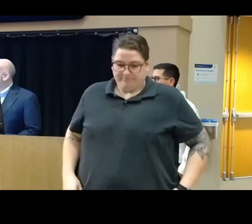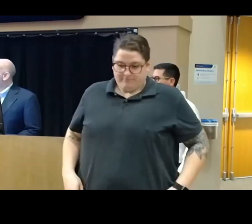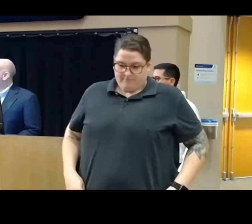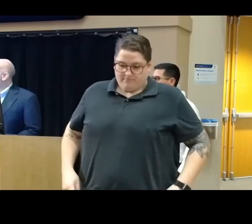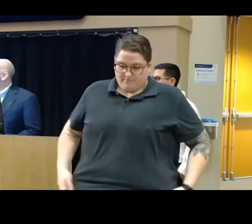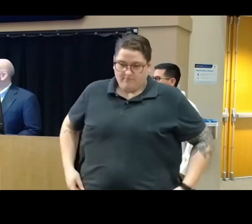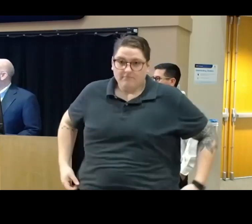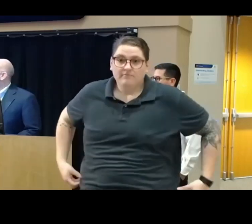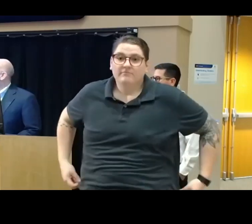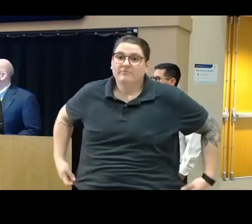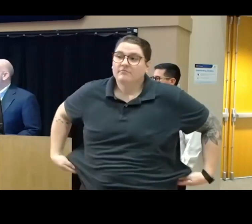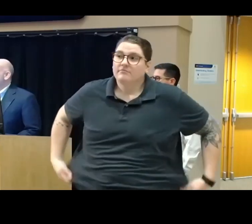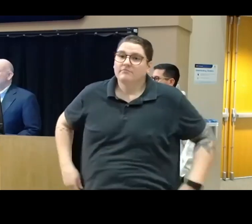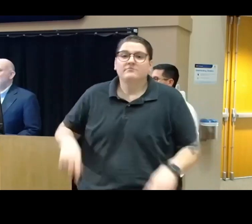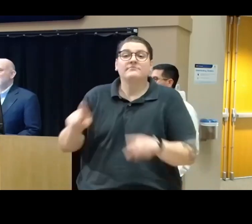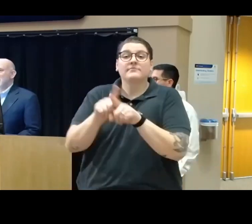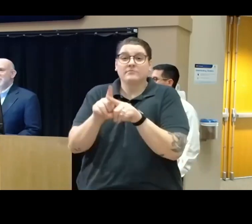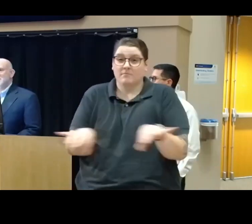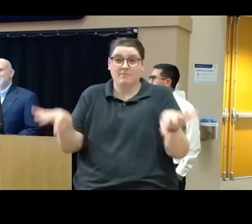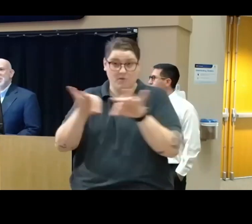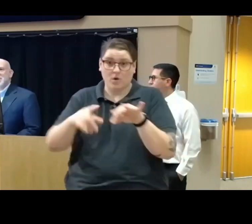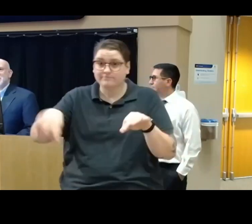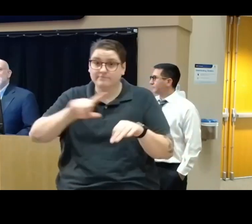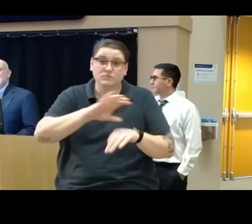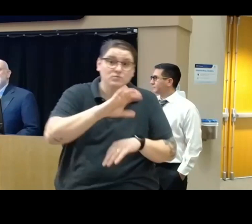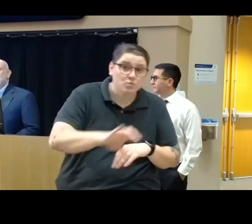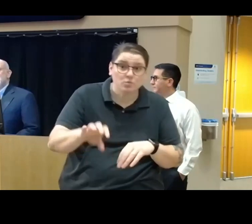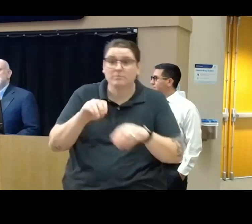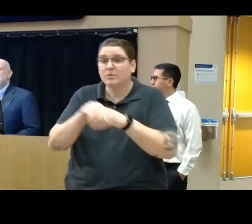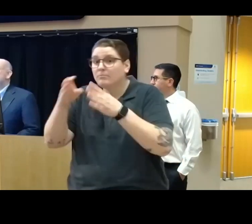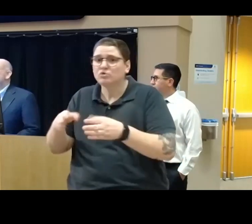also it's very important for people everybody whether on Zoomer here to do the evaluation at